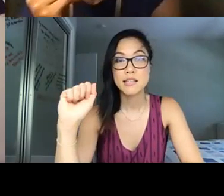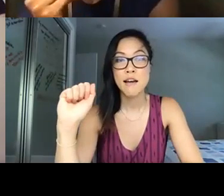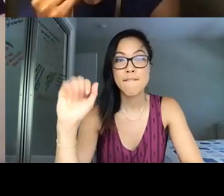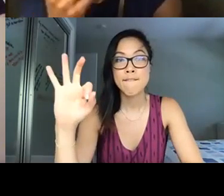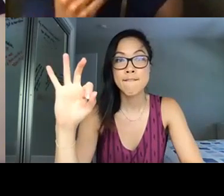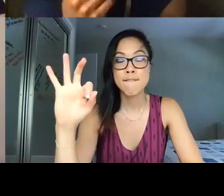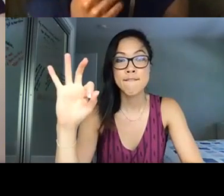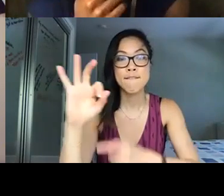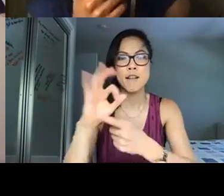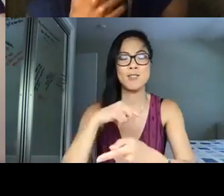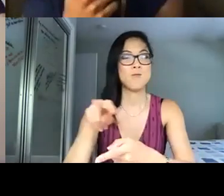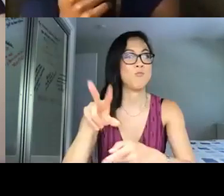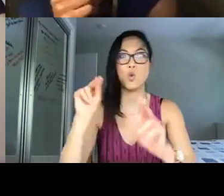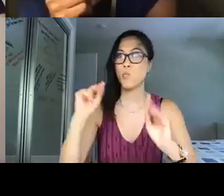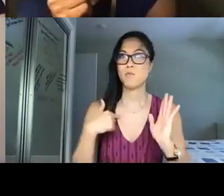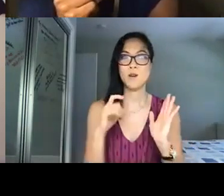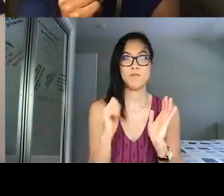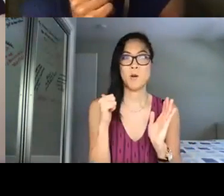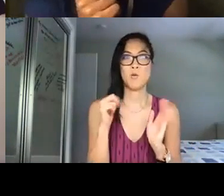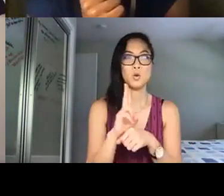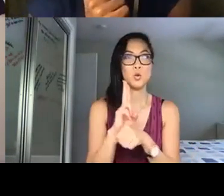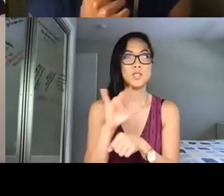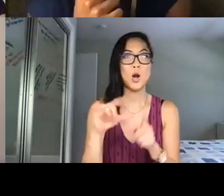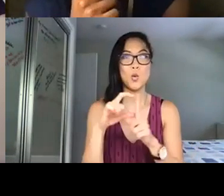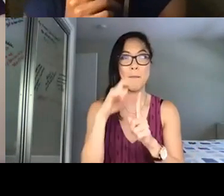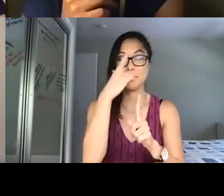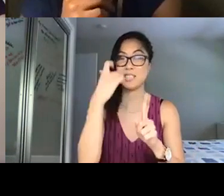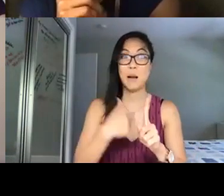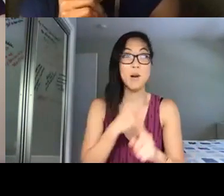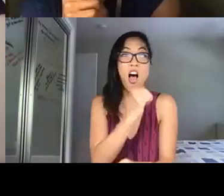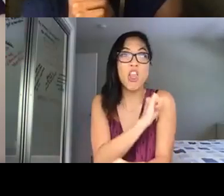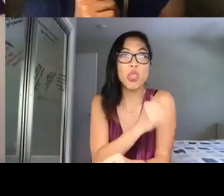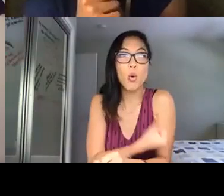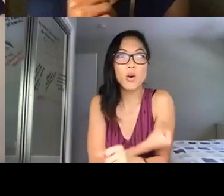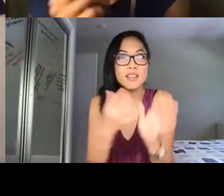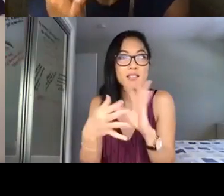So, yes, even in our awareness of the way white supremacy